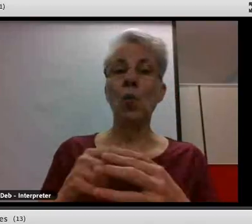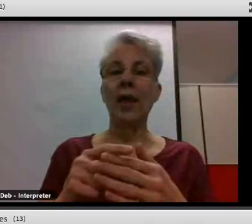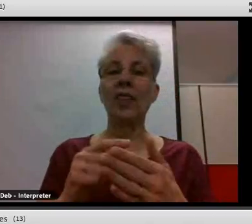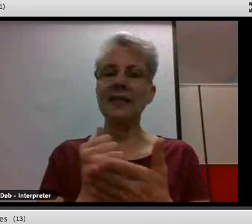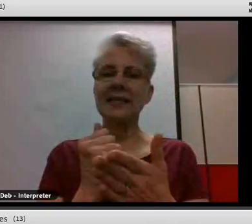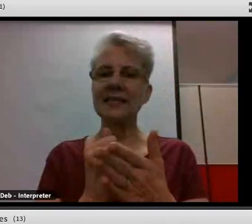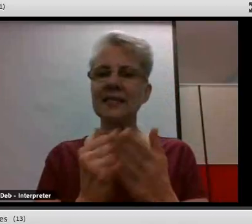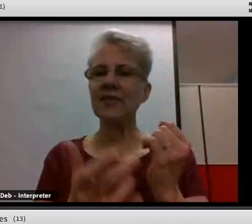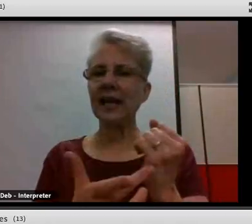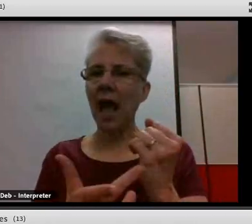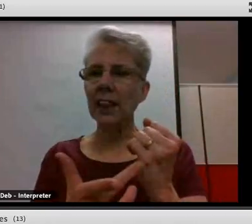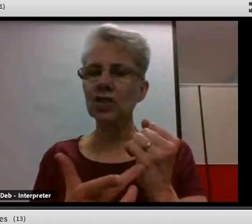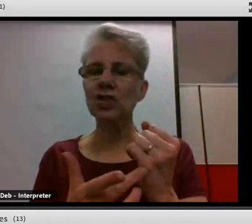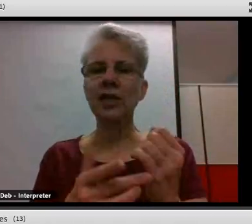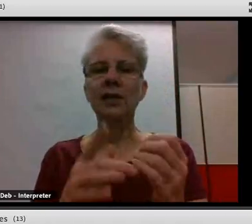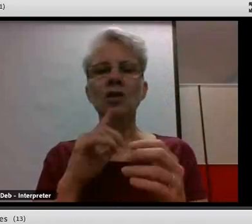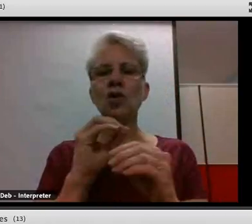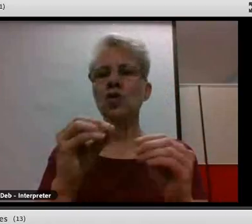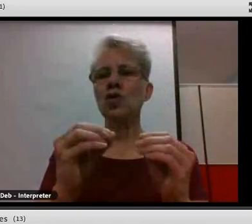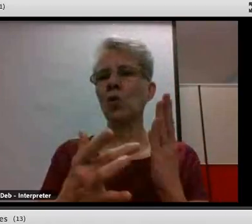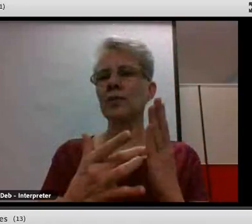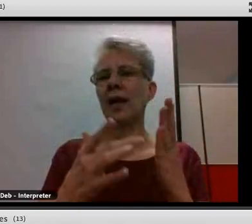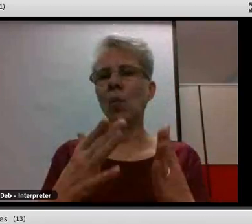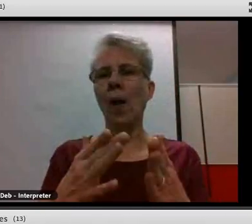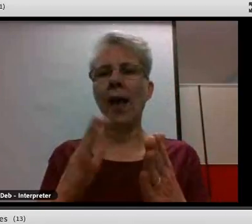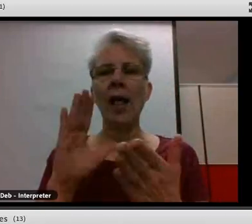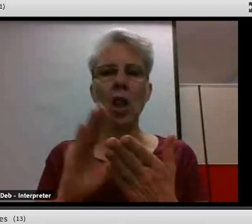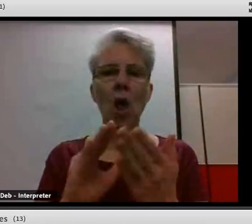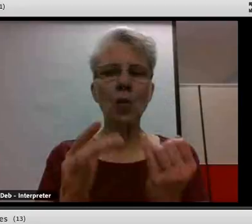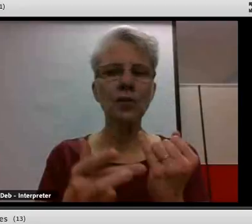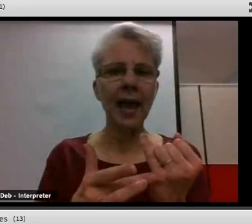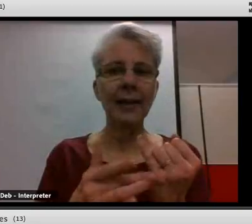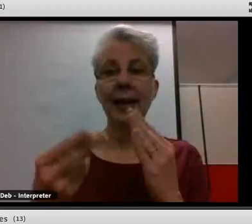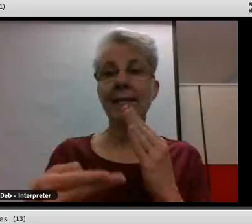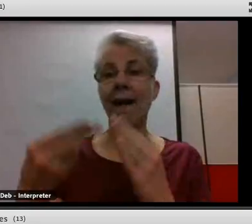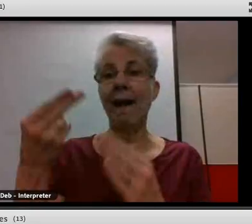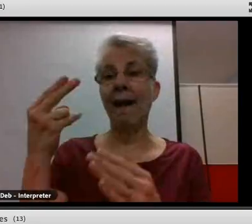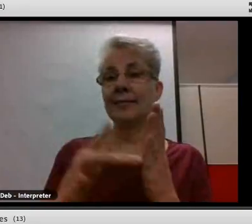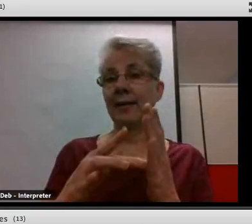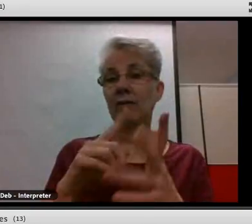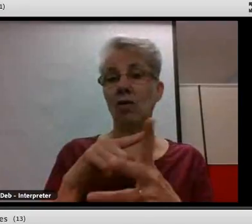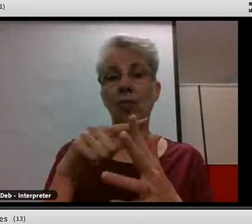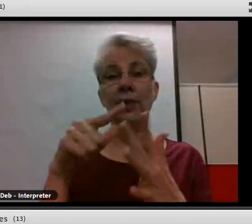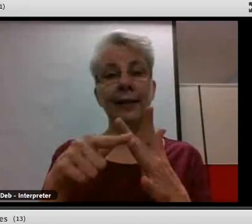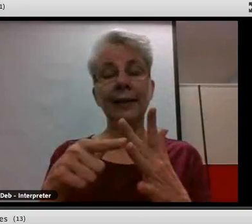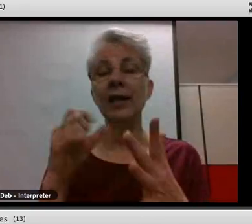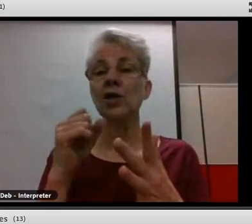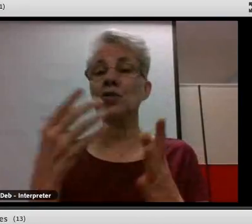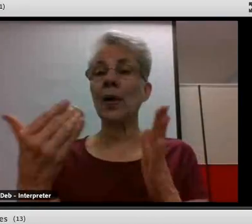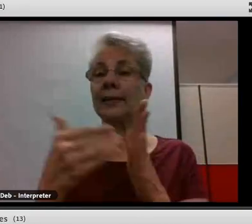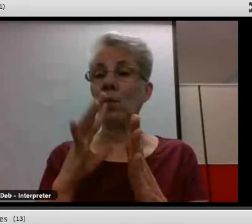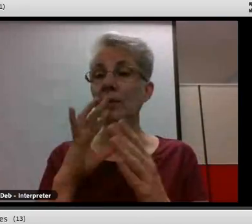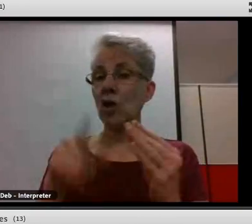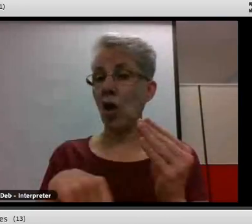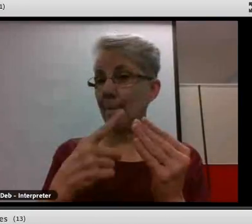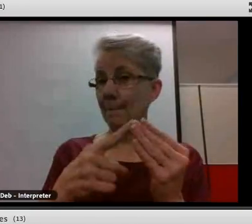even somebody without a disability, it might appeal to. But it kind of described the pictures a little bit.